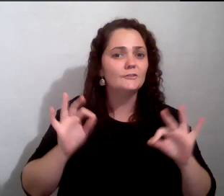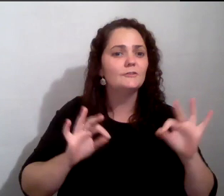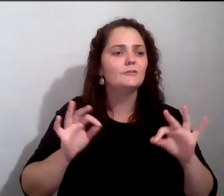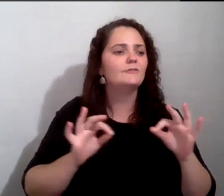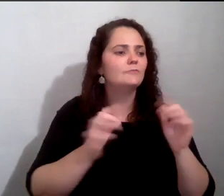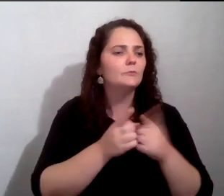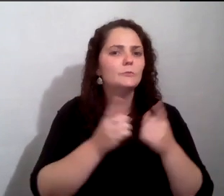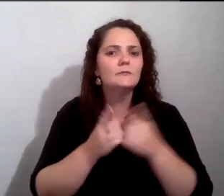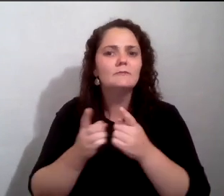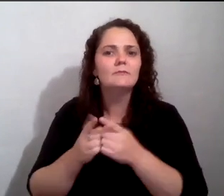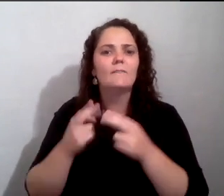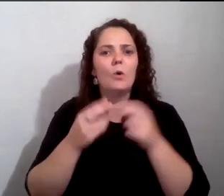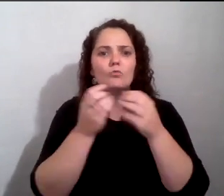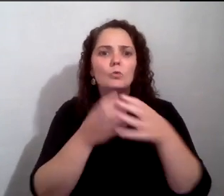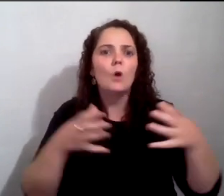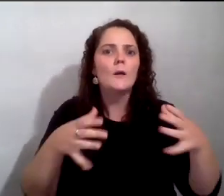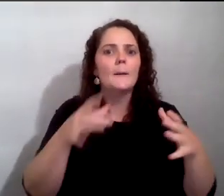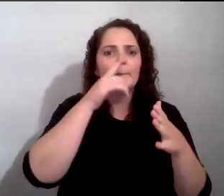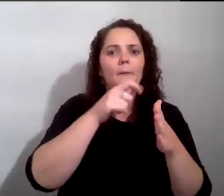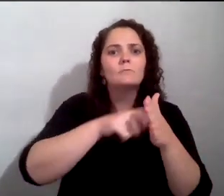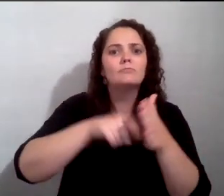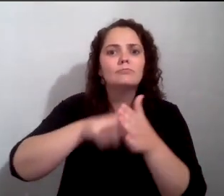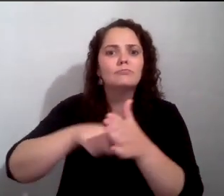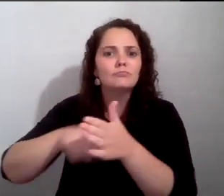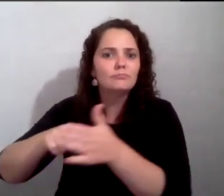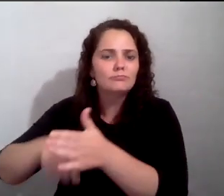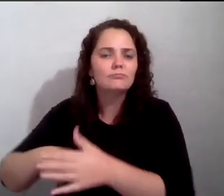market. And she cited Home magazine as the